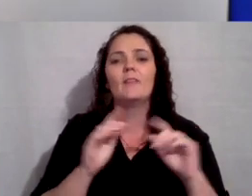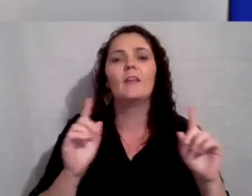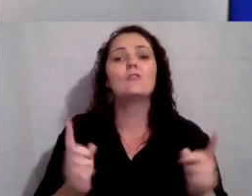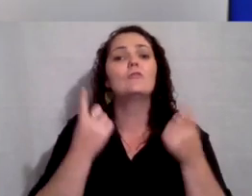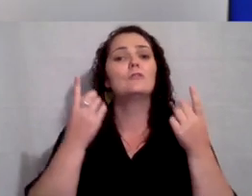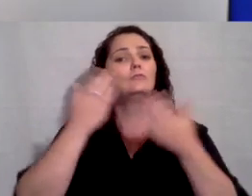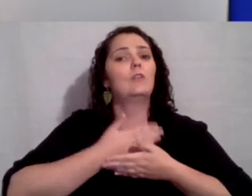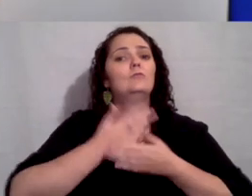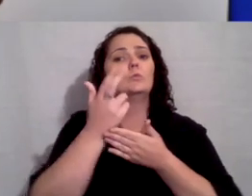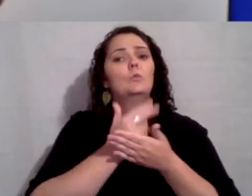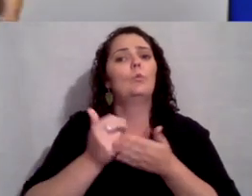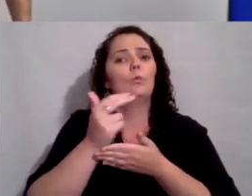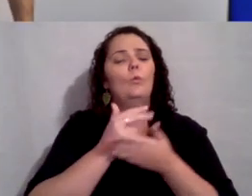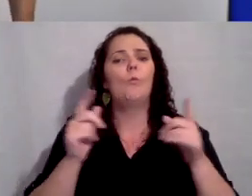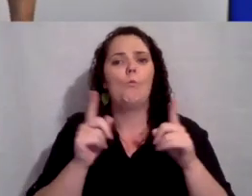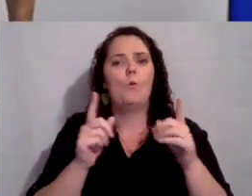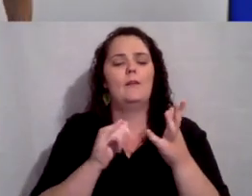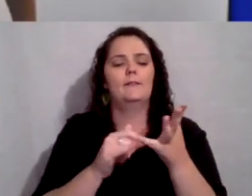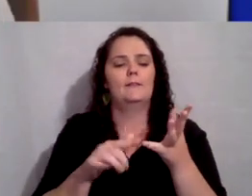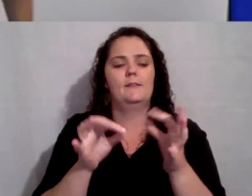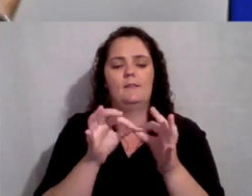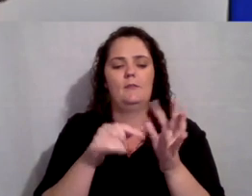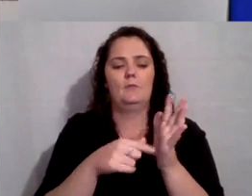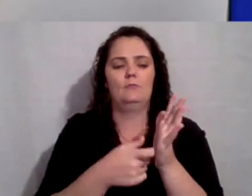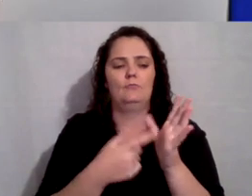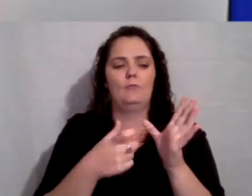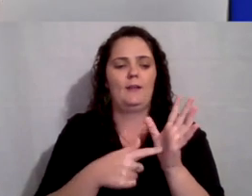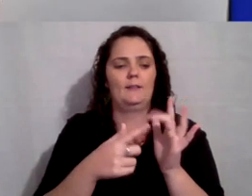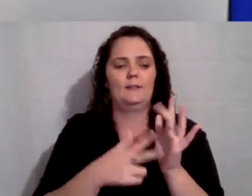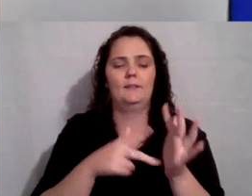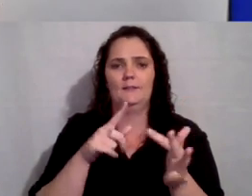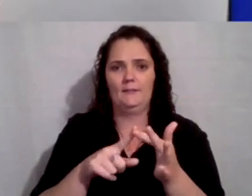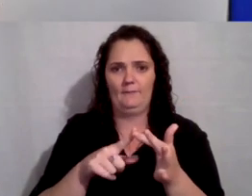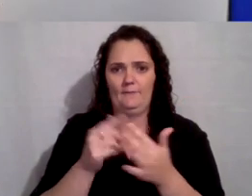is called subtractive drawing and it is a way of building up tone in your